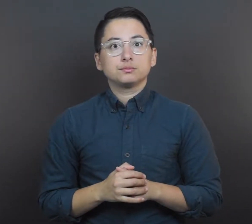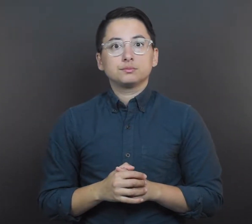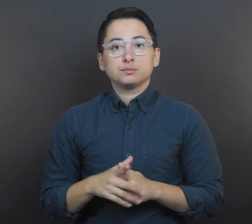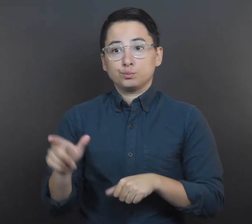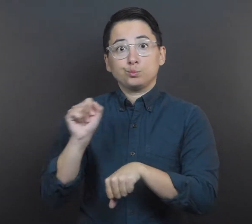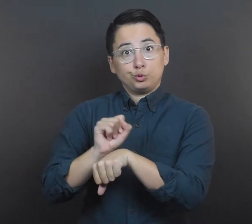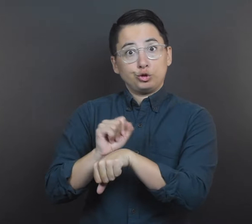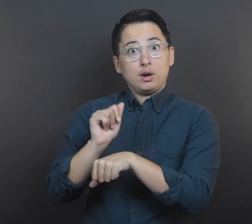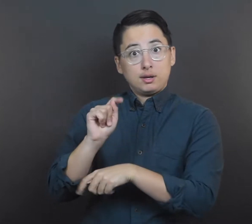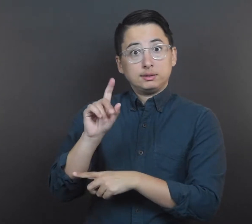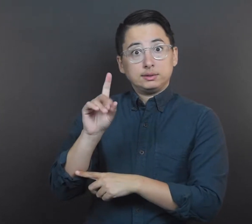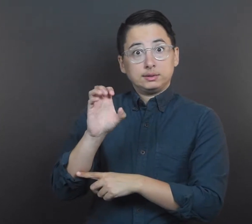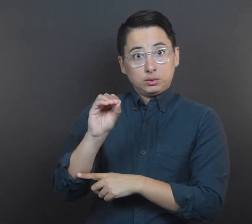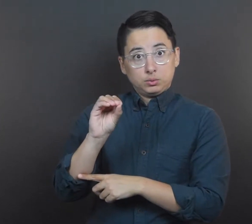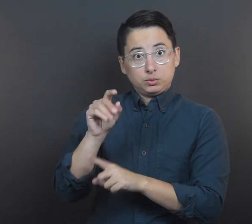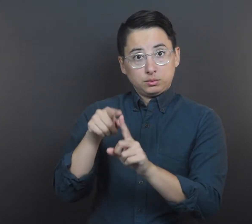topics.